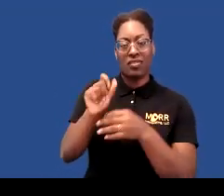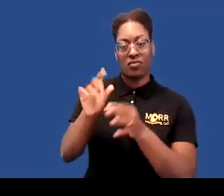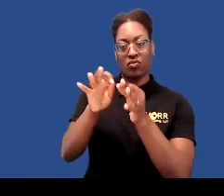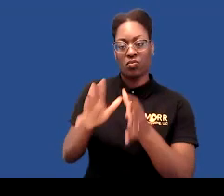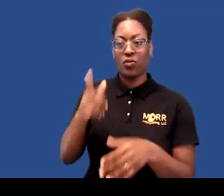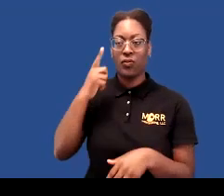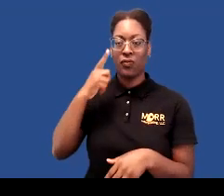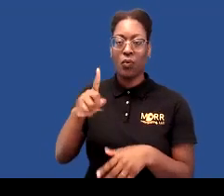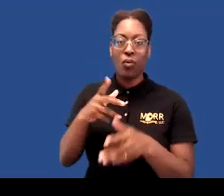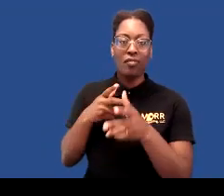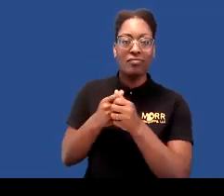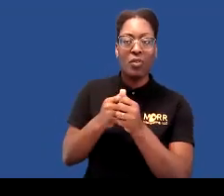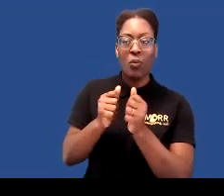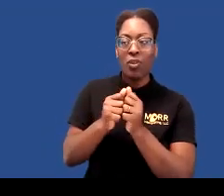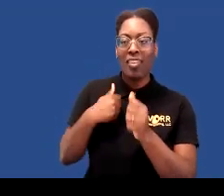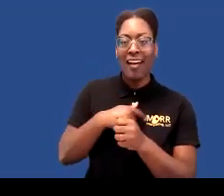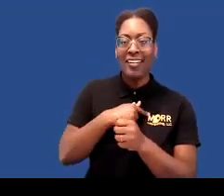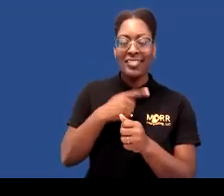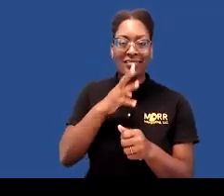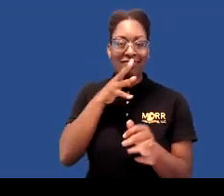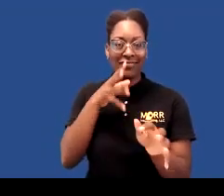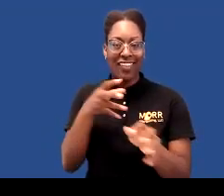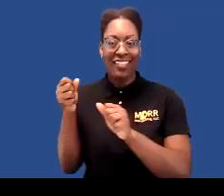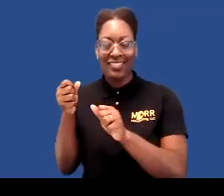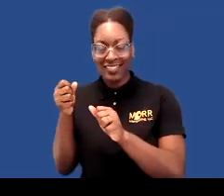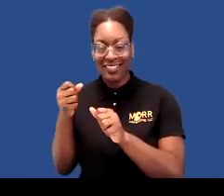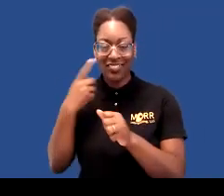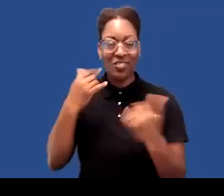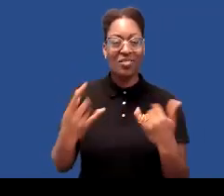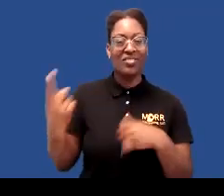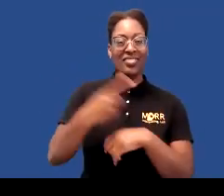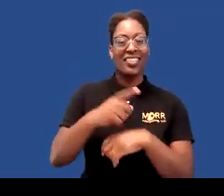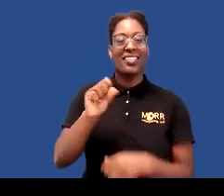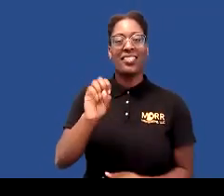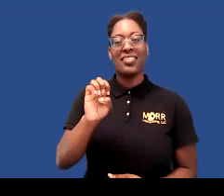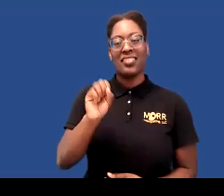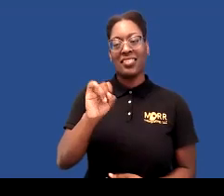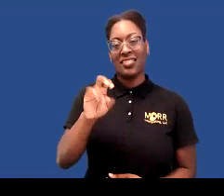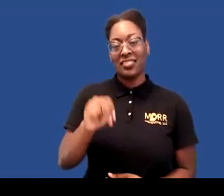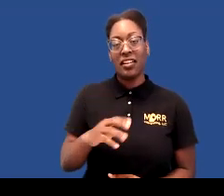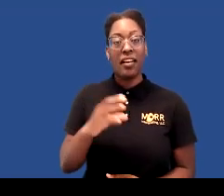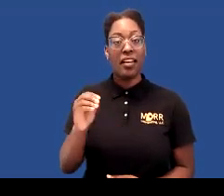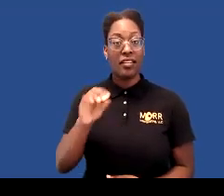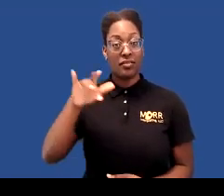and for being our interpreters for today's session. And Eric if you ll just advance the slides one more time?